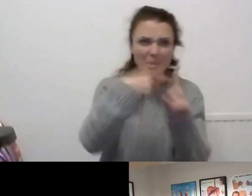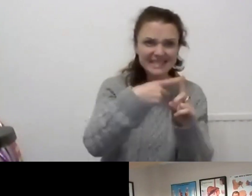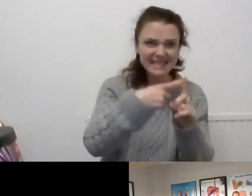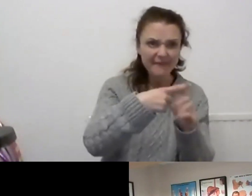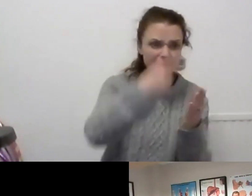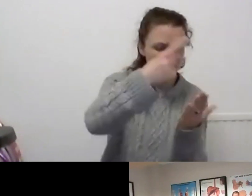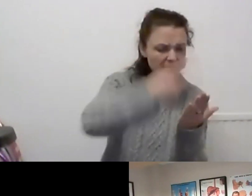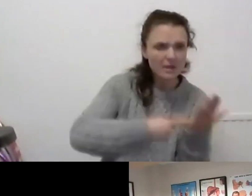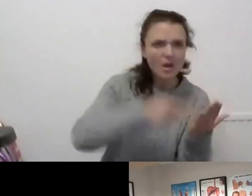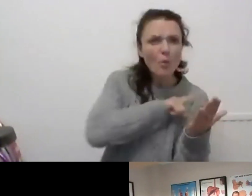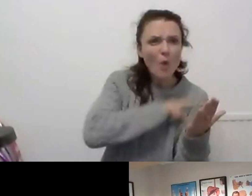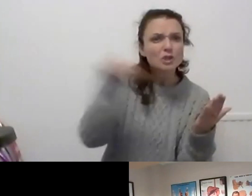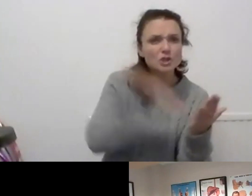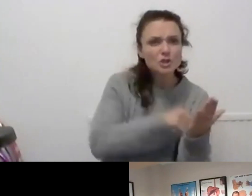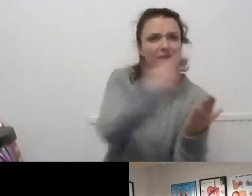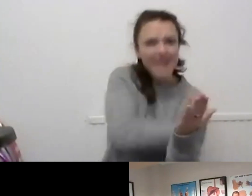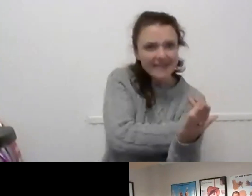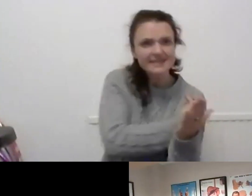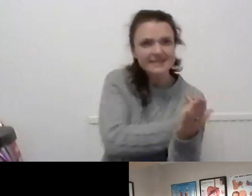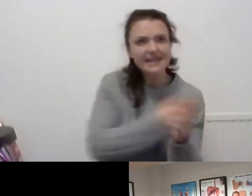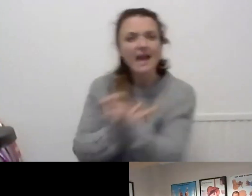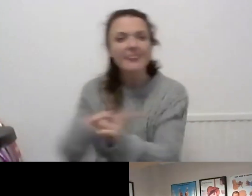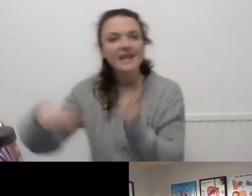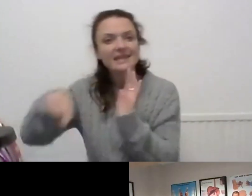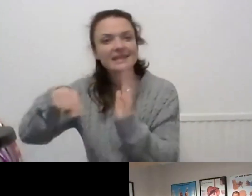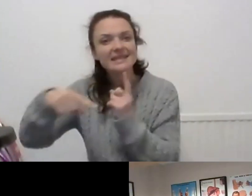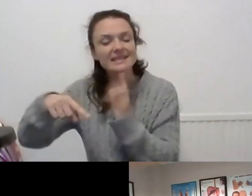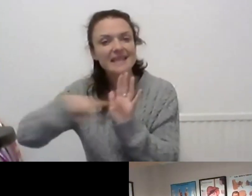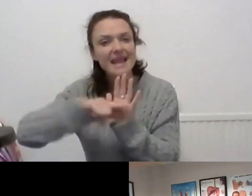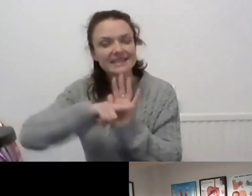and that's about you and your community and your families. And then and really have a good